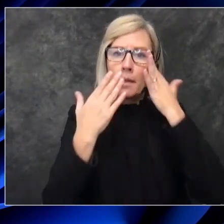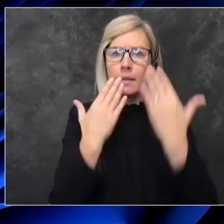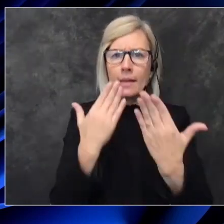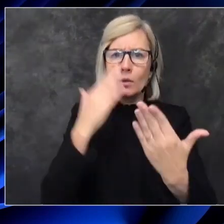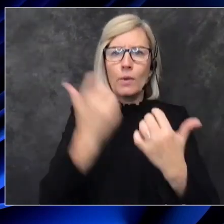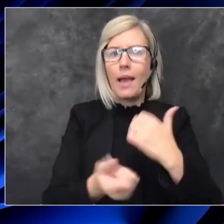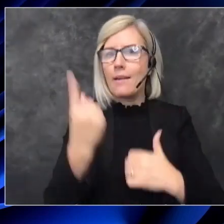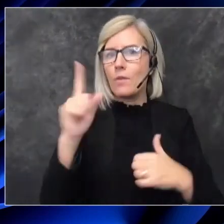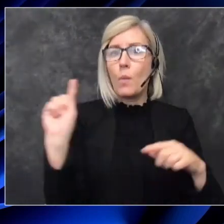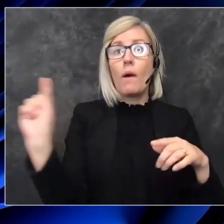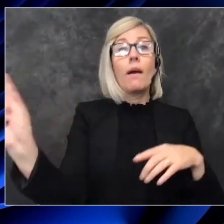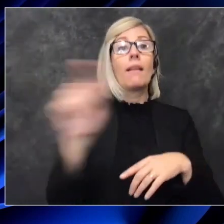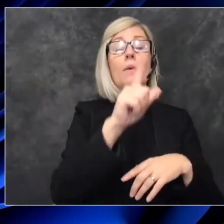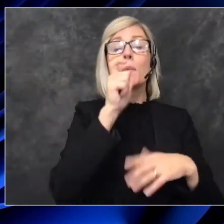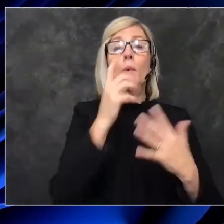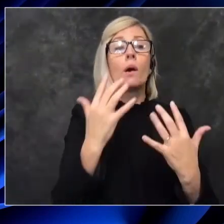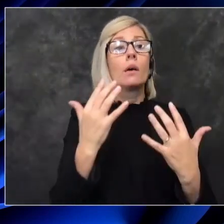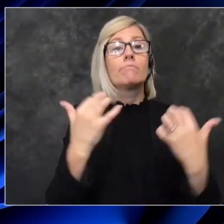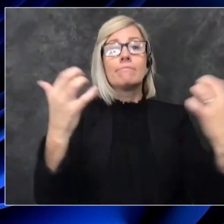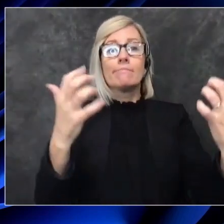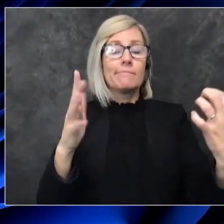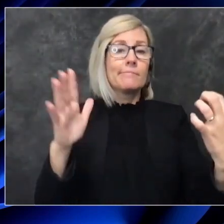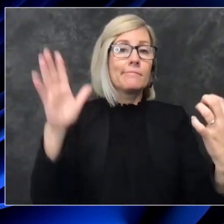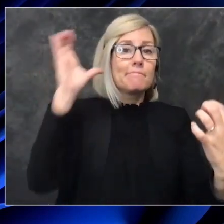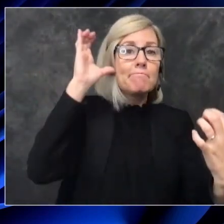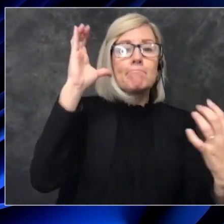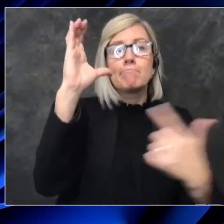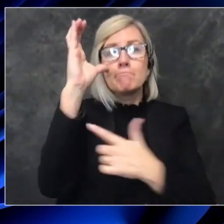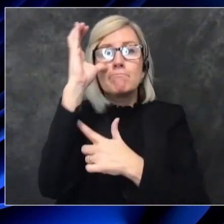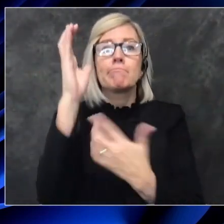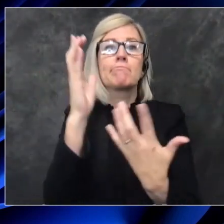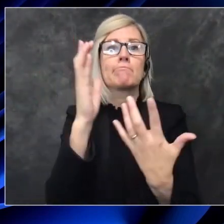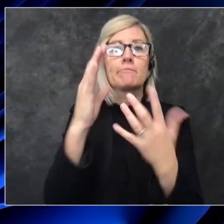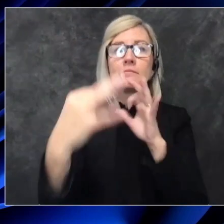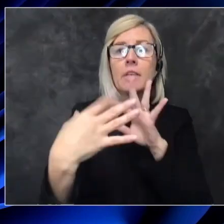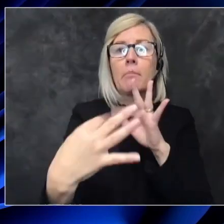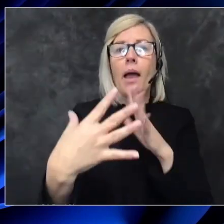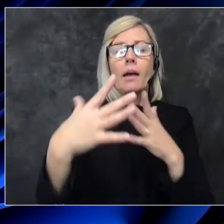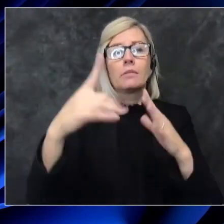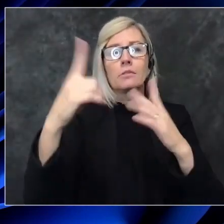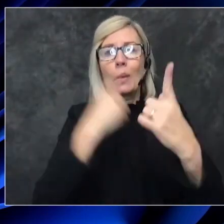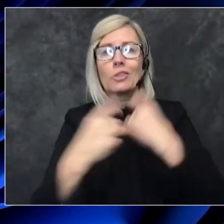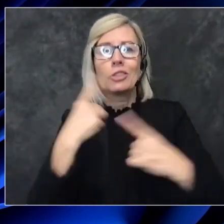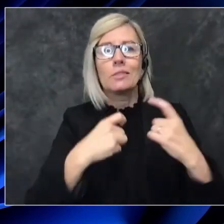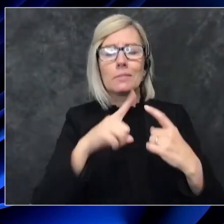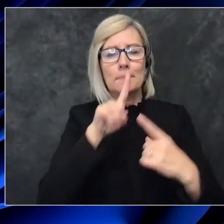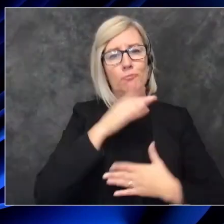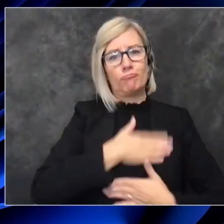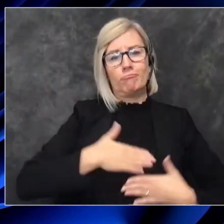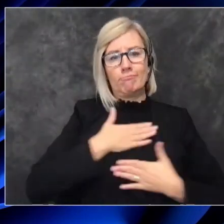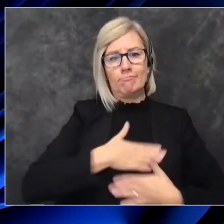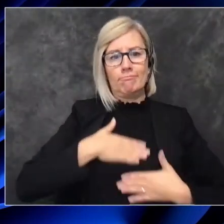listening and giving us your feedback and sending in questions. We really do appreciate it if there's something you really